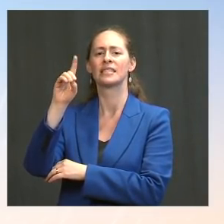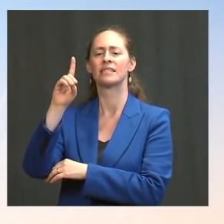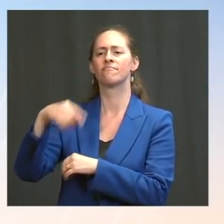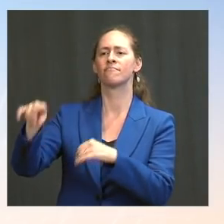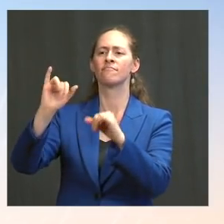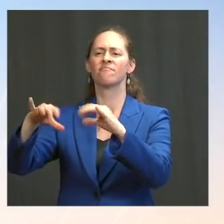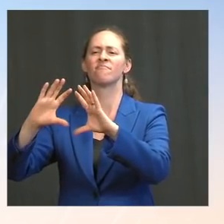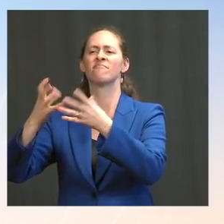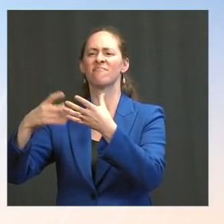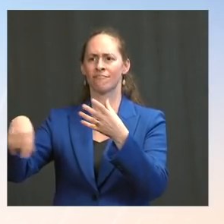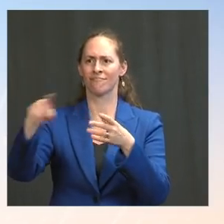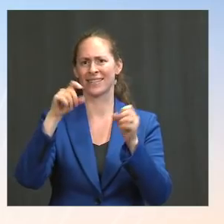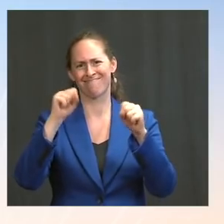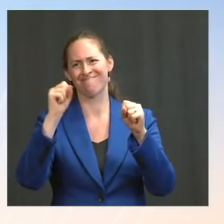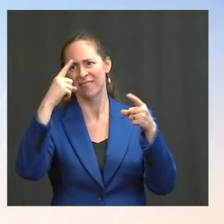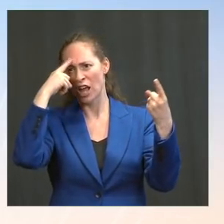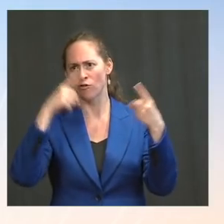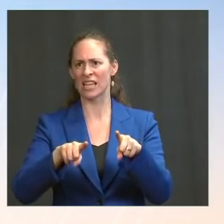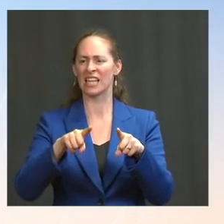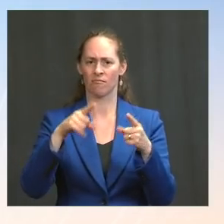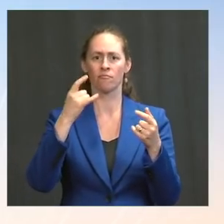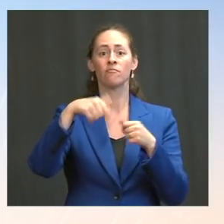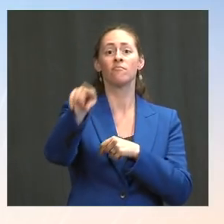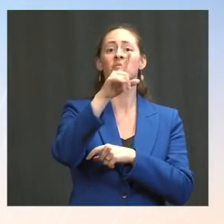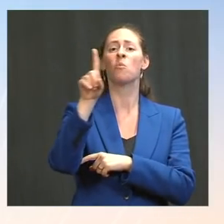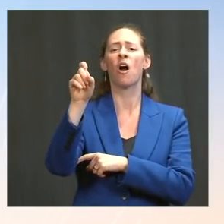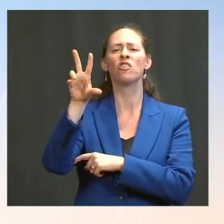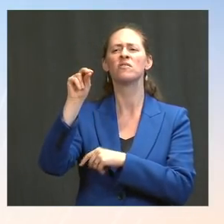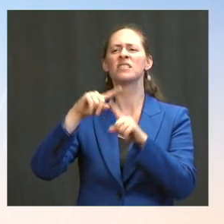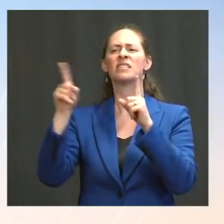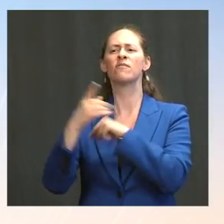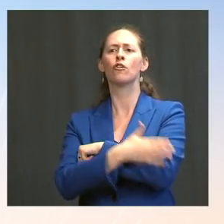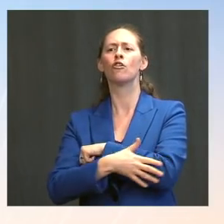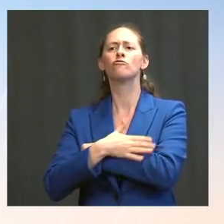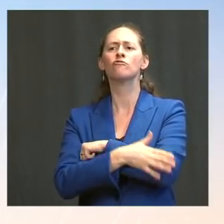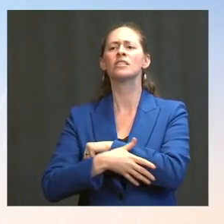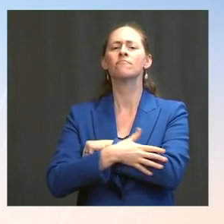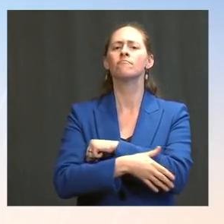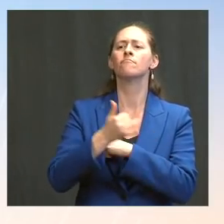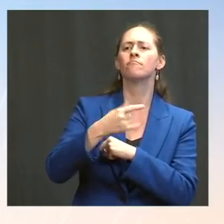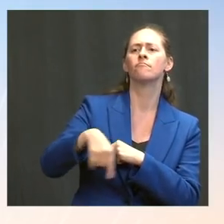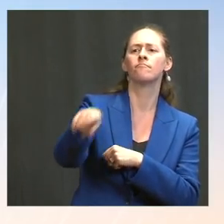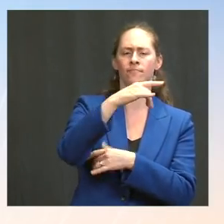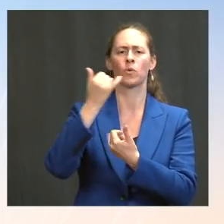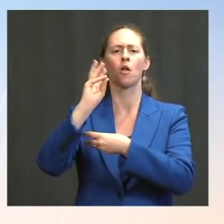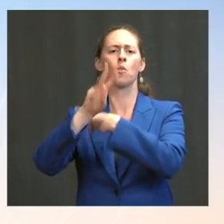endorsing a global minimum tax of at least 15 percent. This has been a priority for President Biden